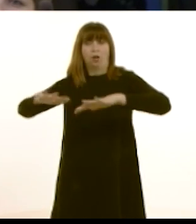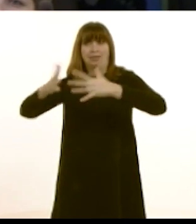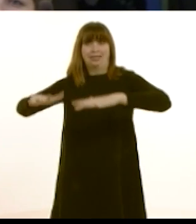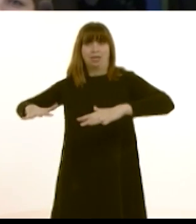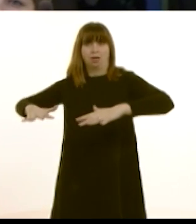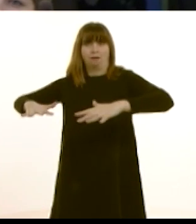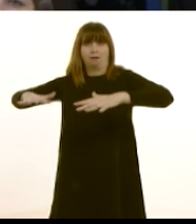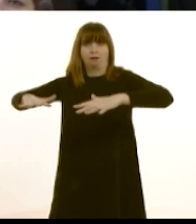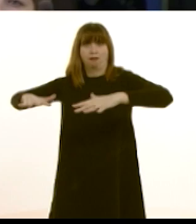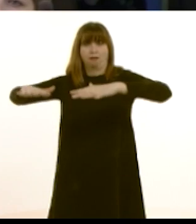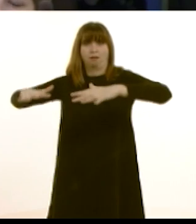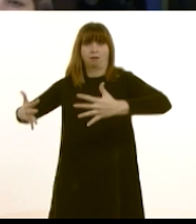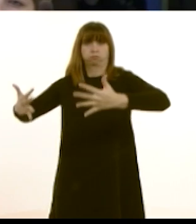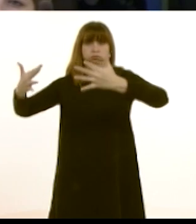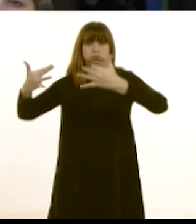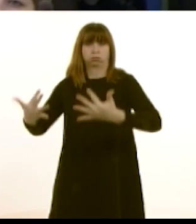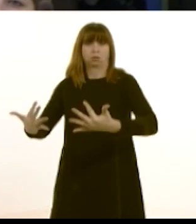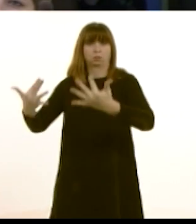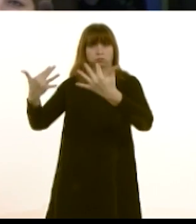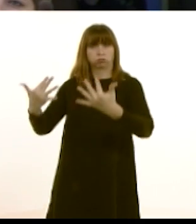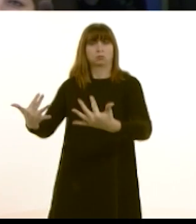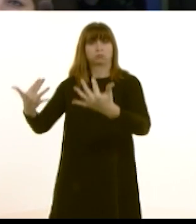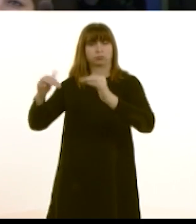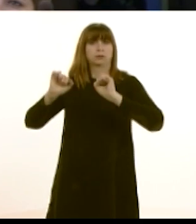What process is in place to assess whether the works that have been completed over the